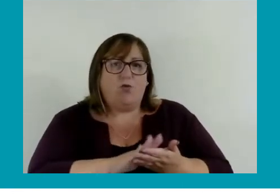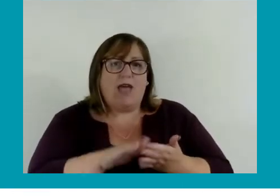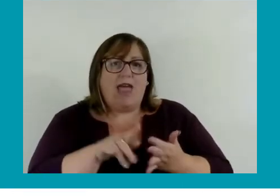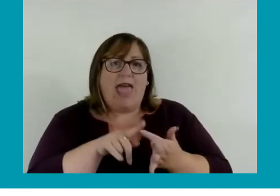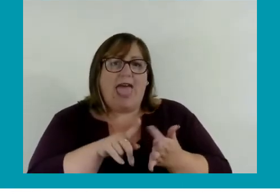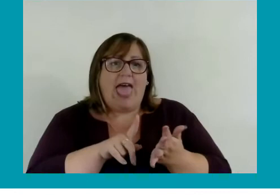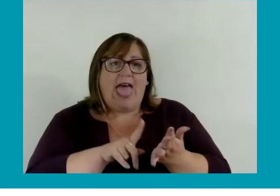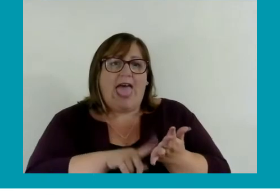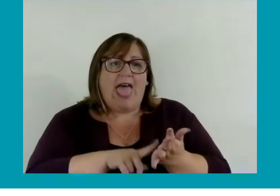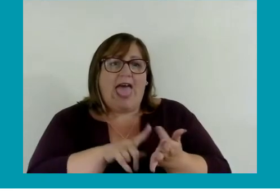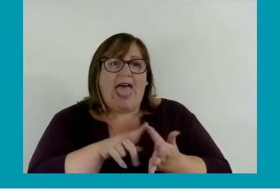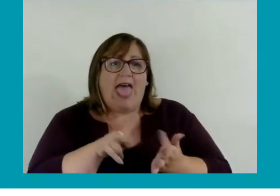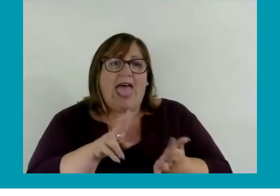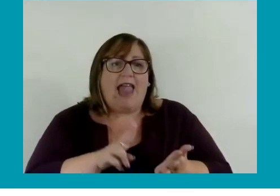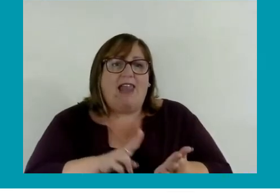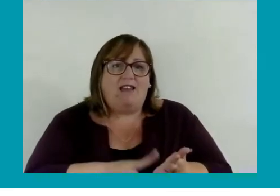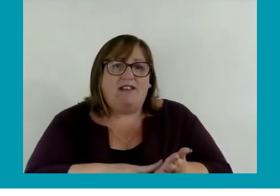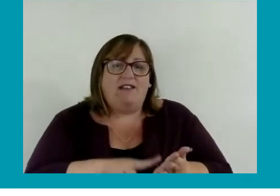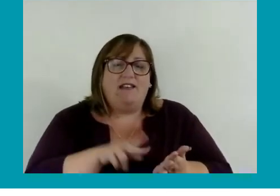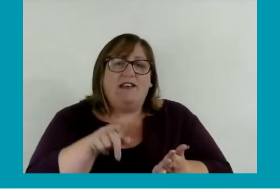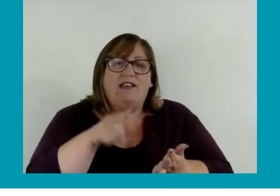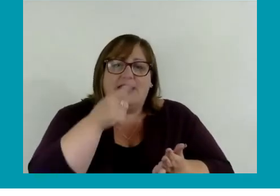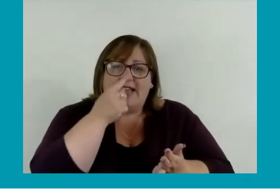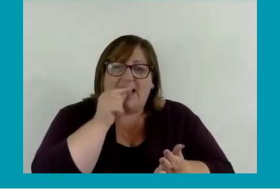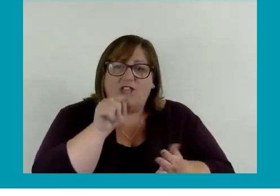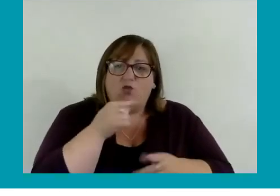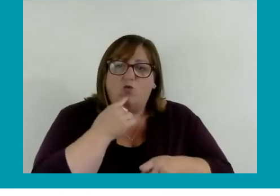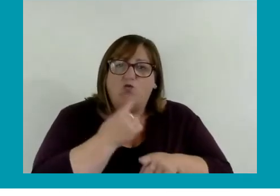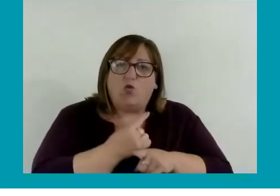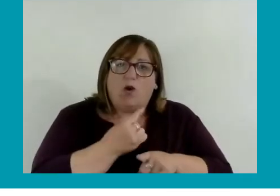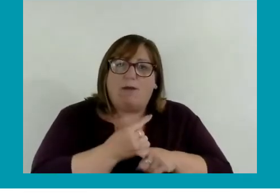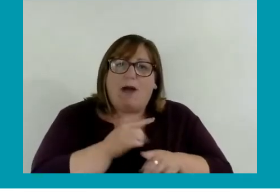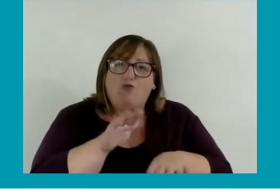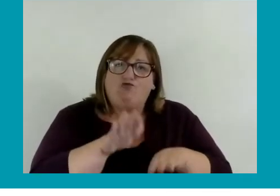about reasonable adjustments and accommodations because i know that this is an area that you